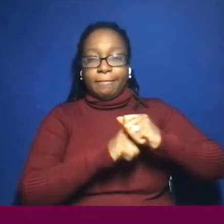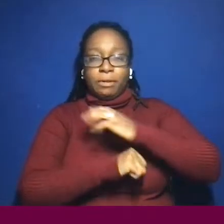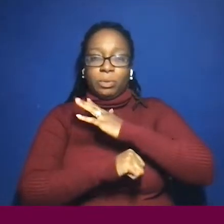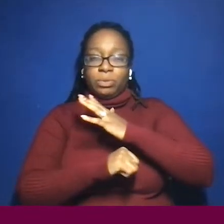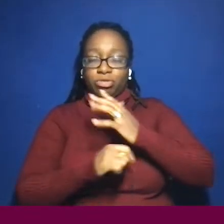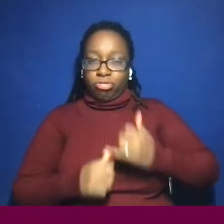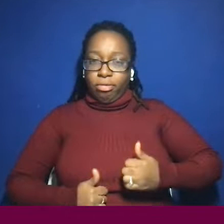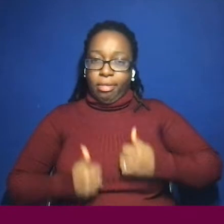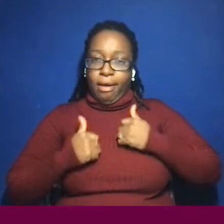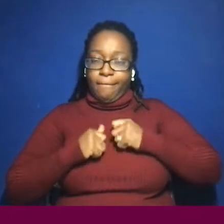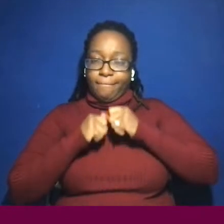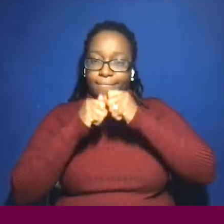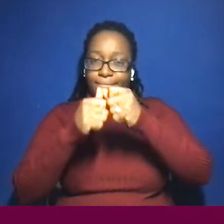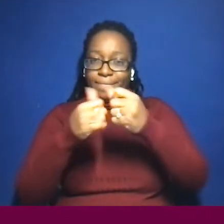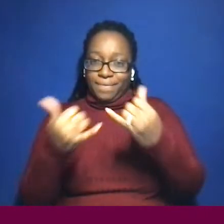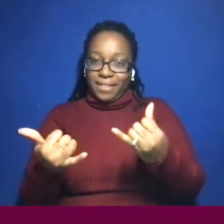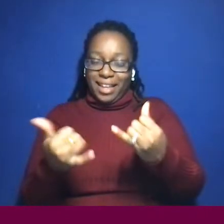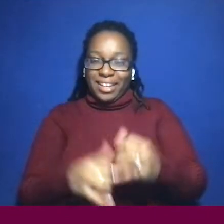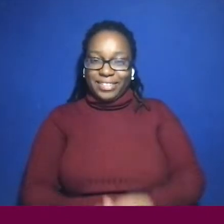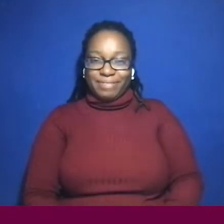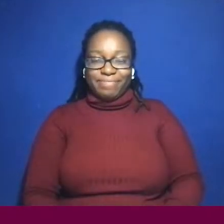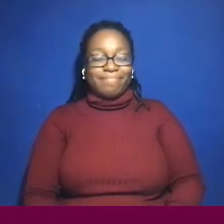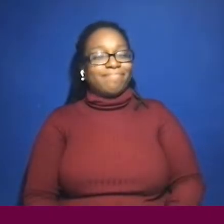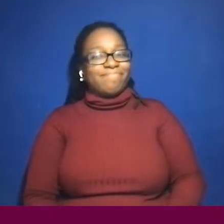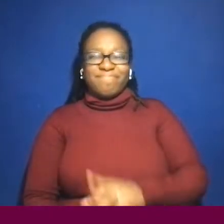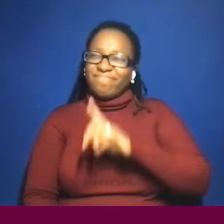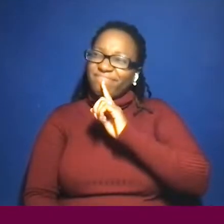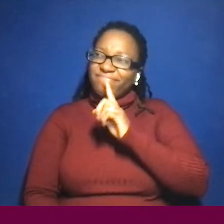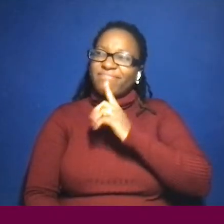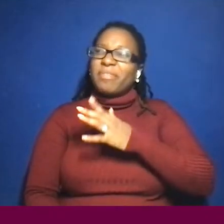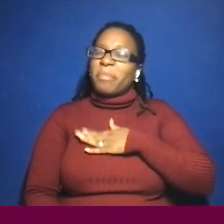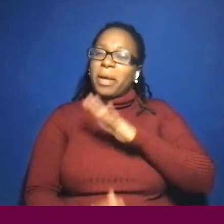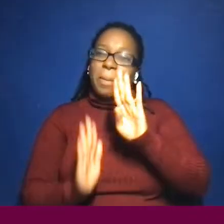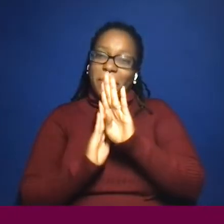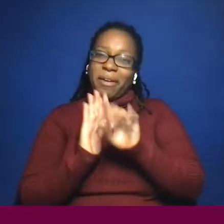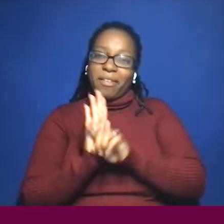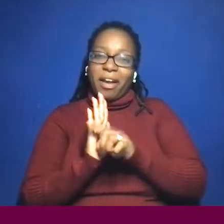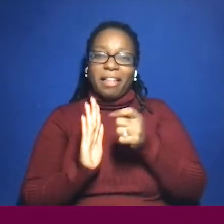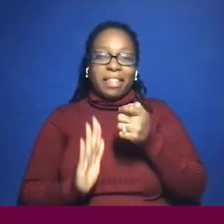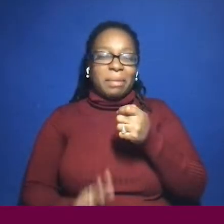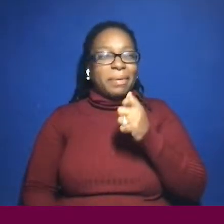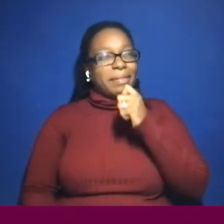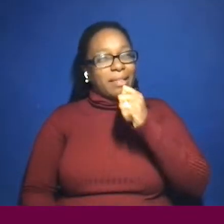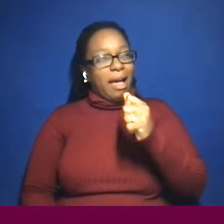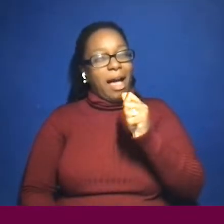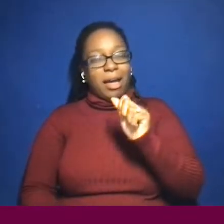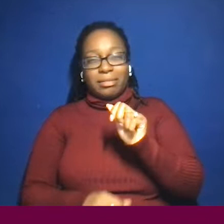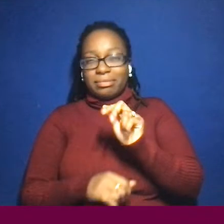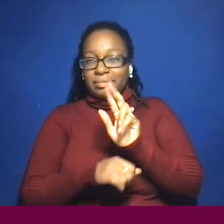Well, I have an unconventional background for a journalist because I actually went to medical